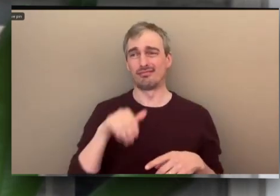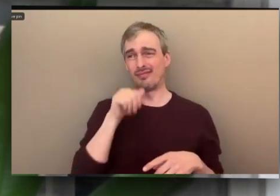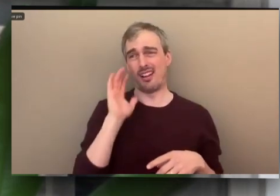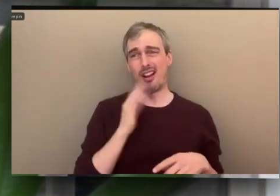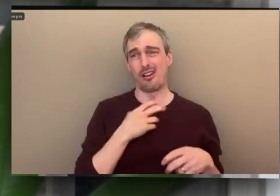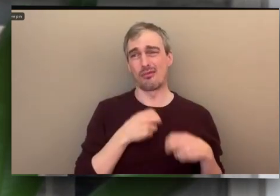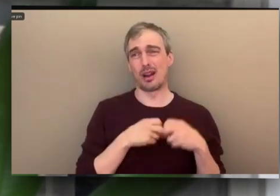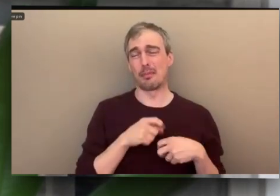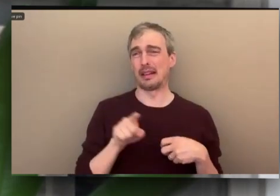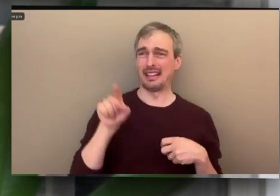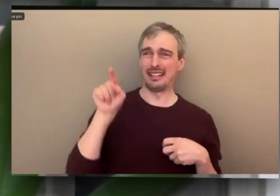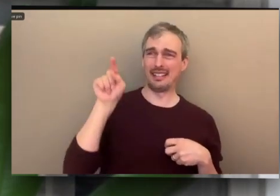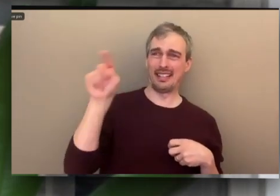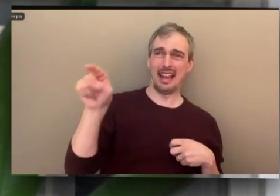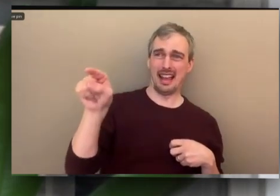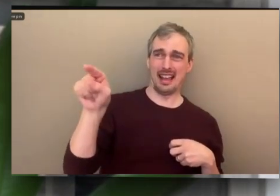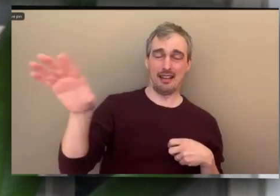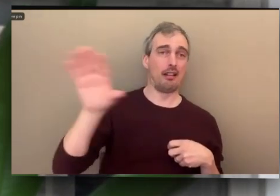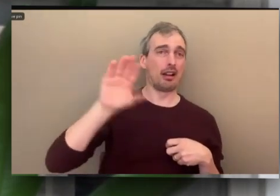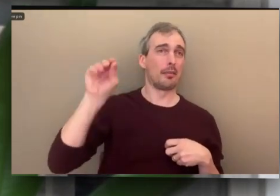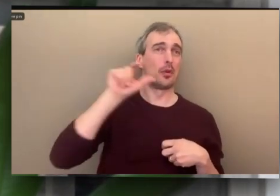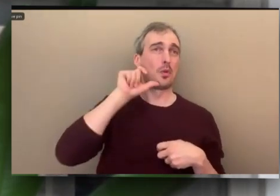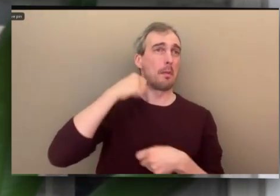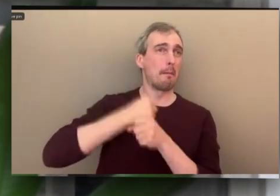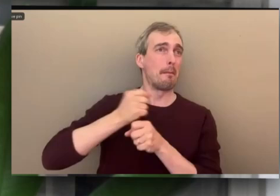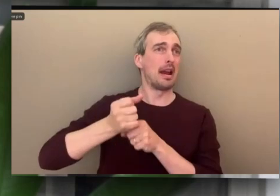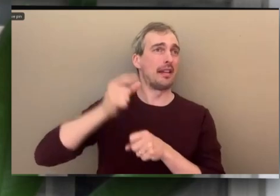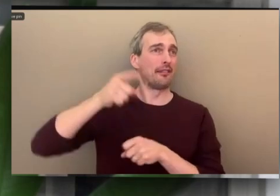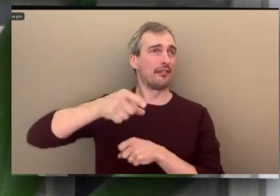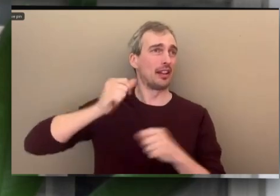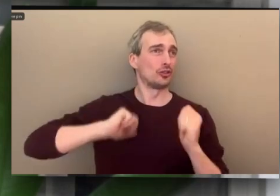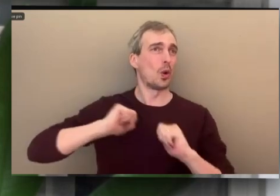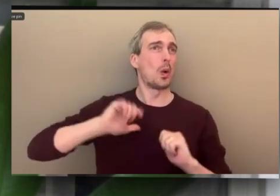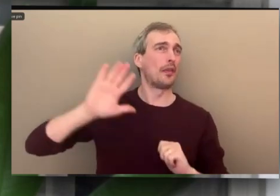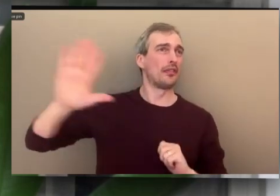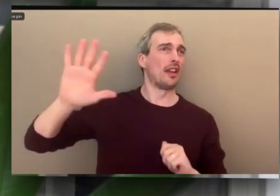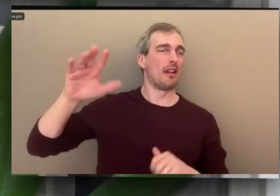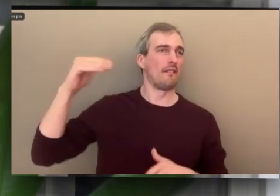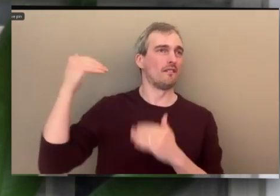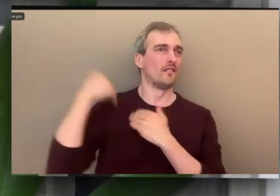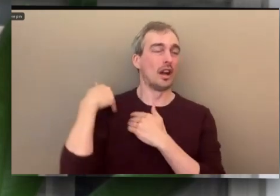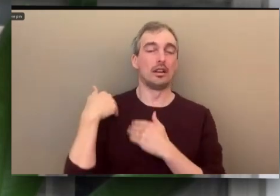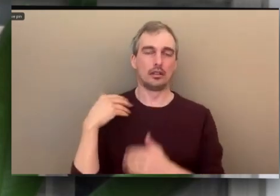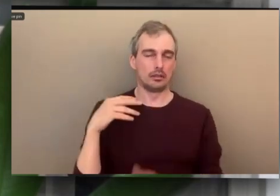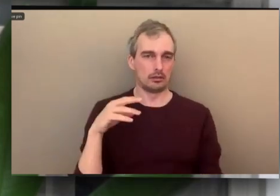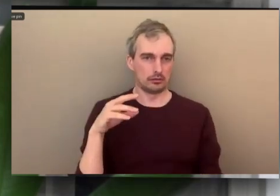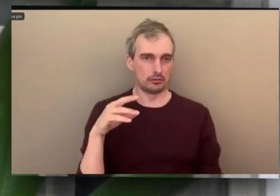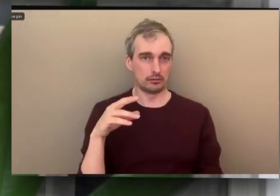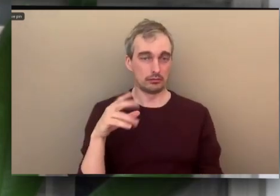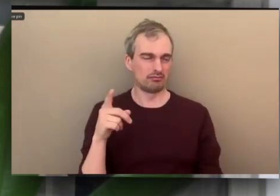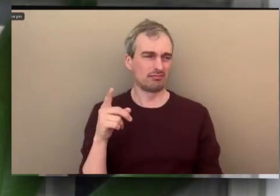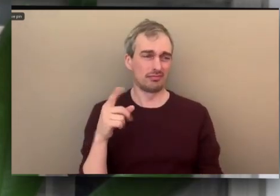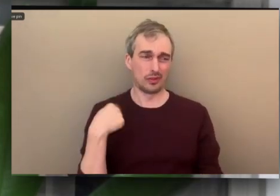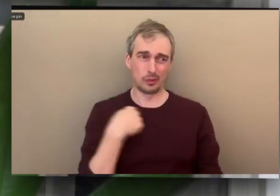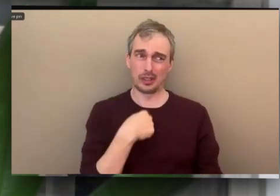They just want to enjoy that program. Whatever that program is. Cooking show. Sci-Fi show. Whatever it is.